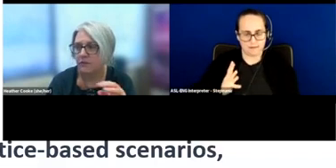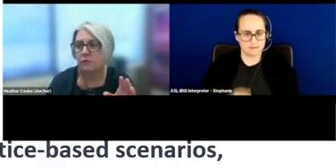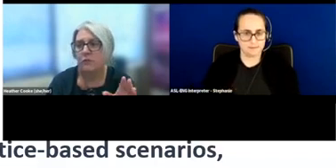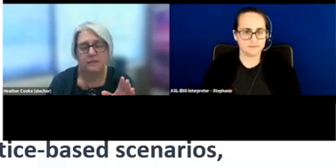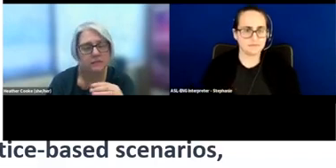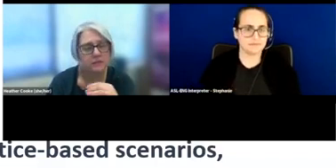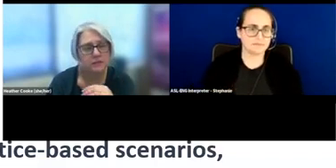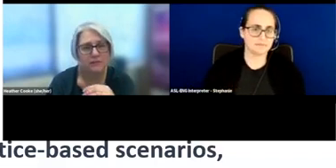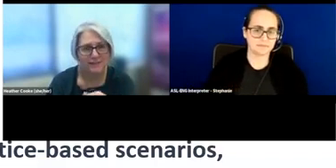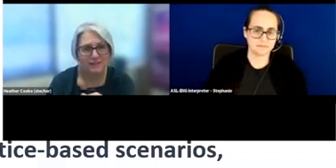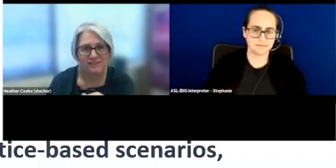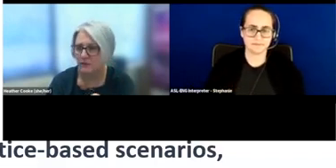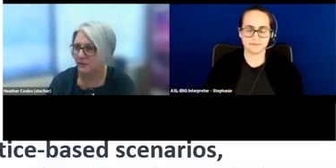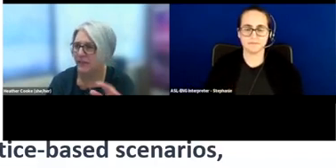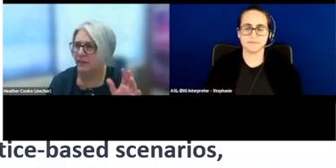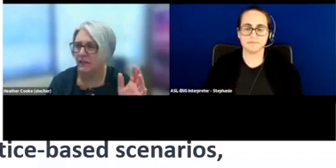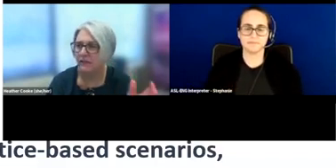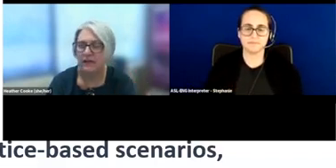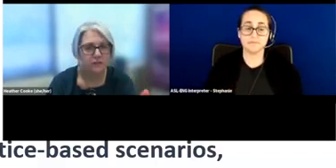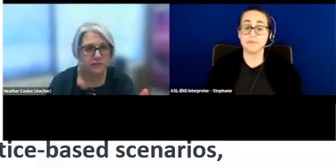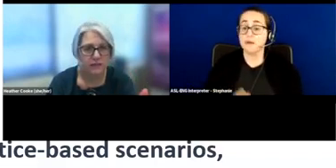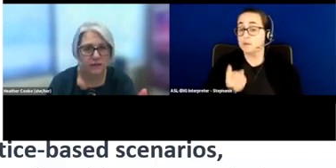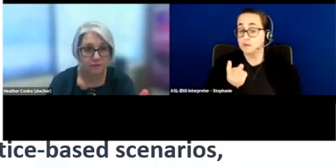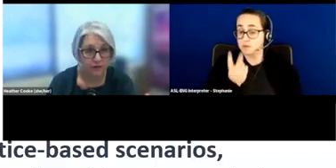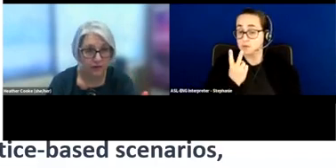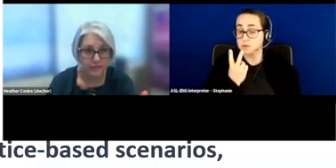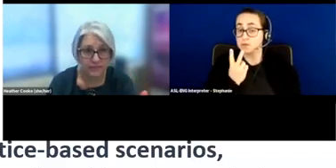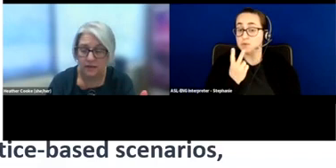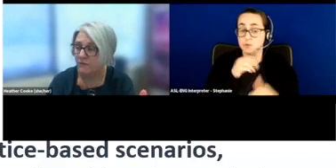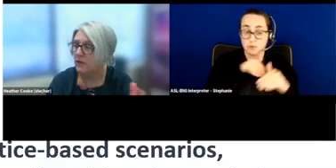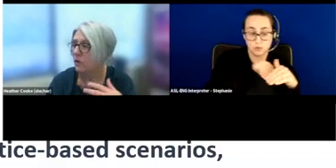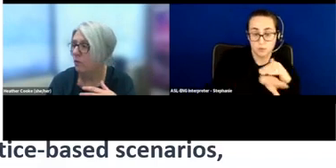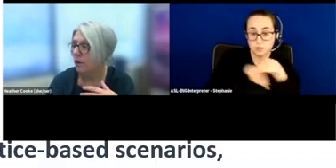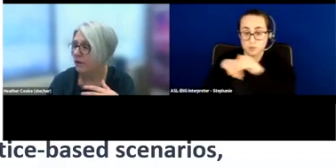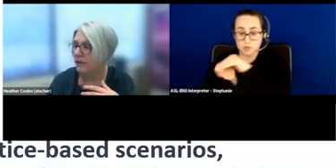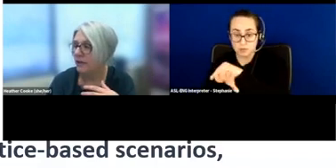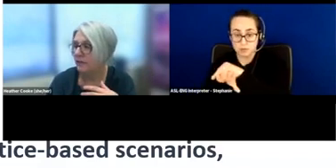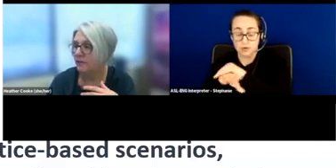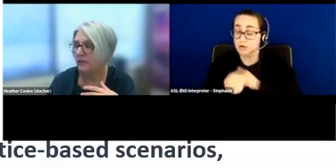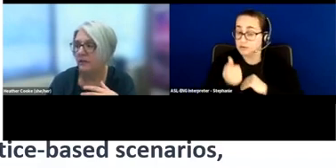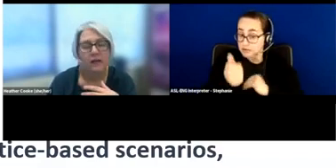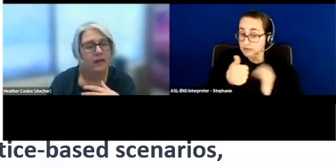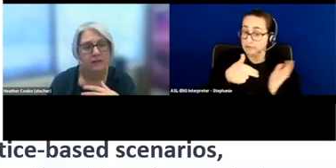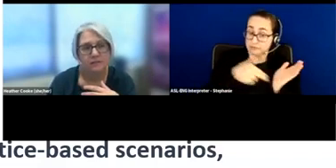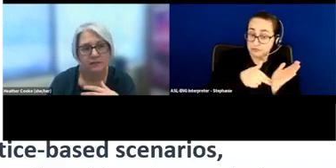And there's two ways to enter the toolkit. You can either enter as a frontline staff or you can enter as a leadership